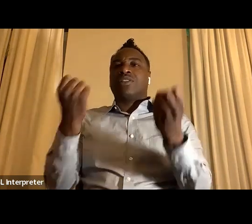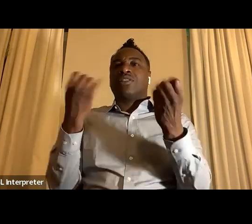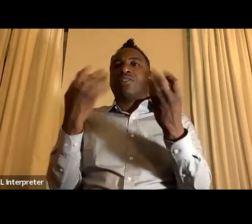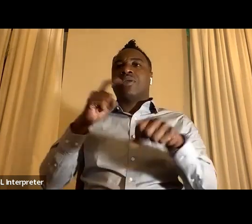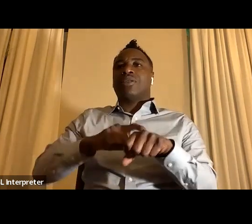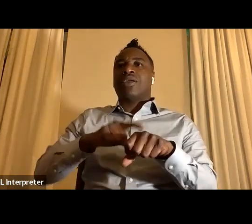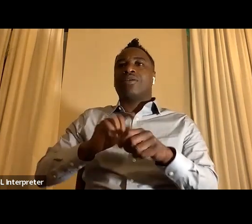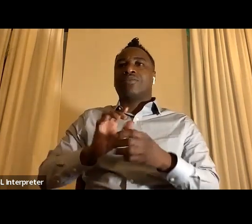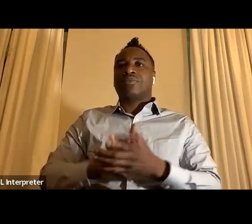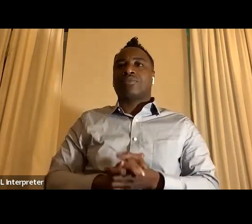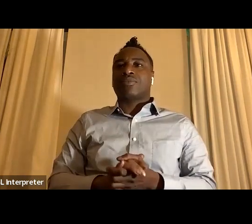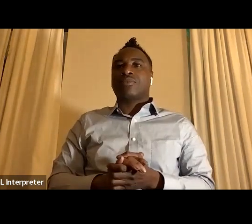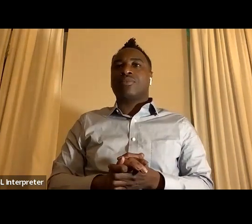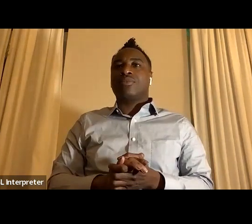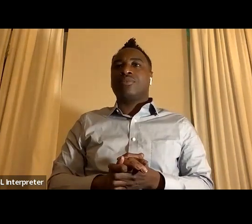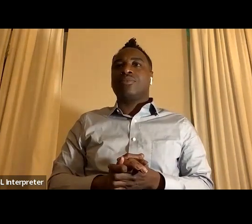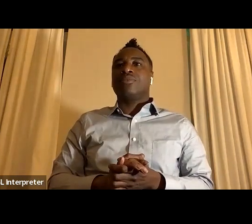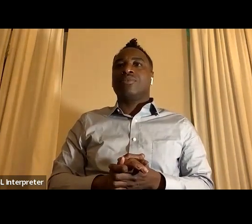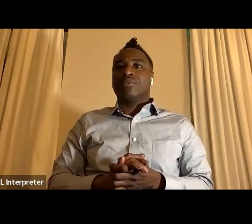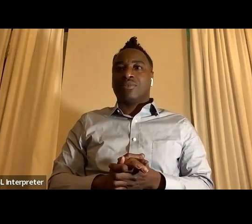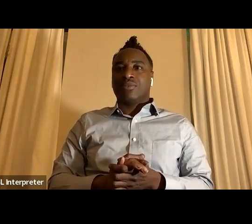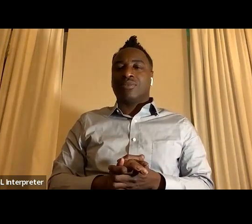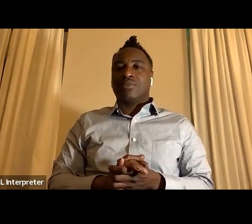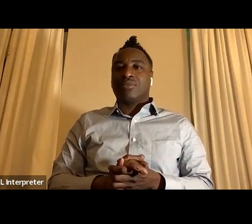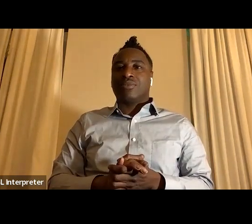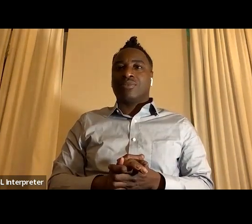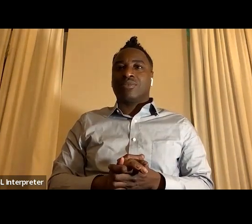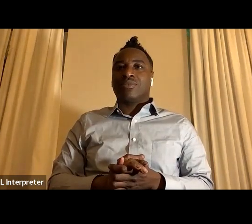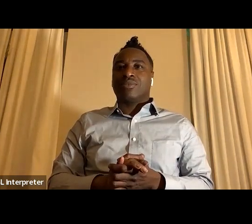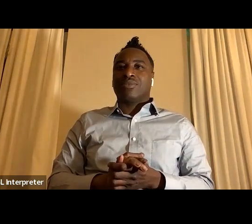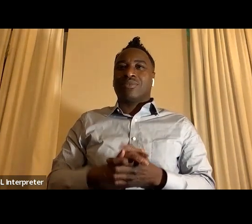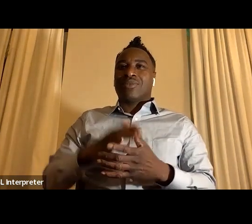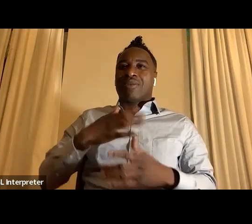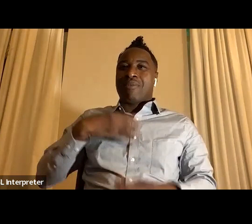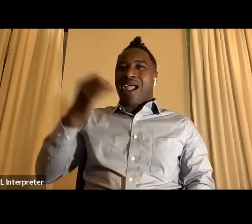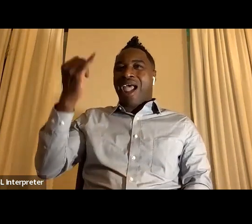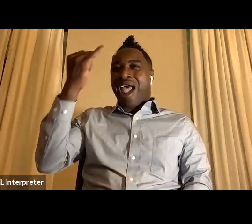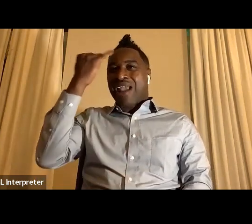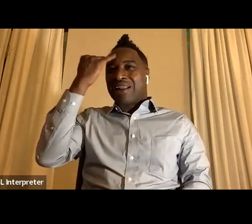I can be easily. Not the ideas or concepts necessarily, but the execution of them